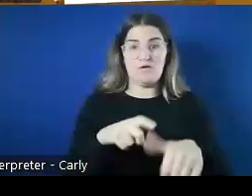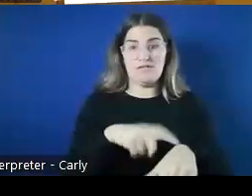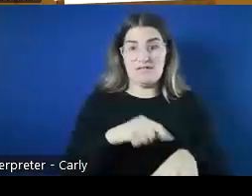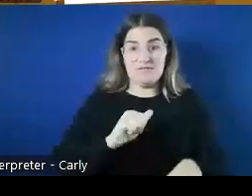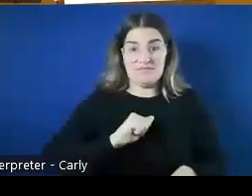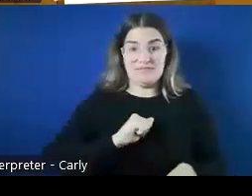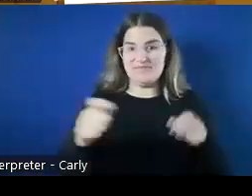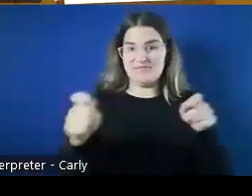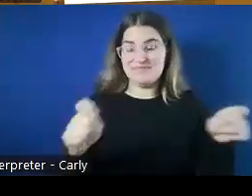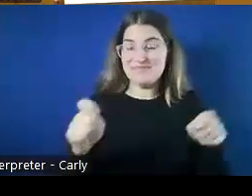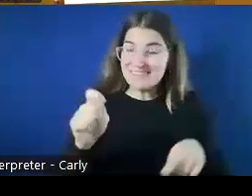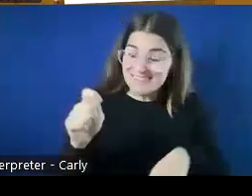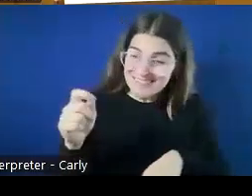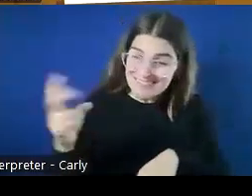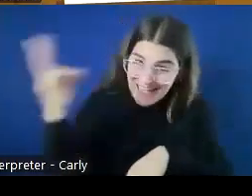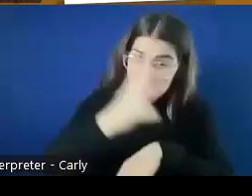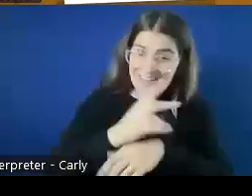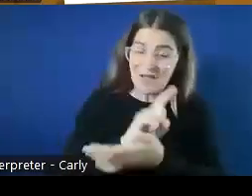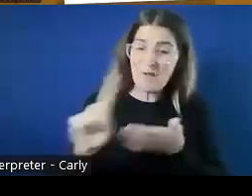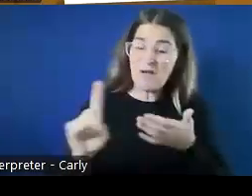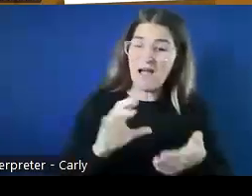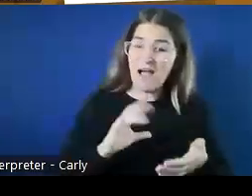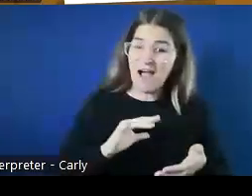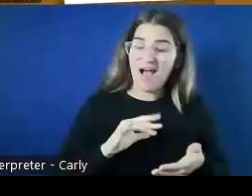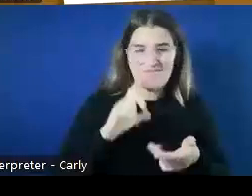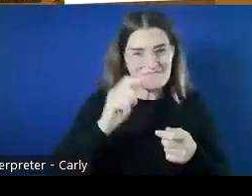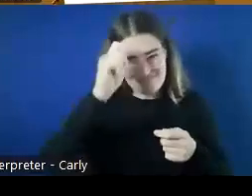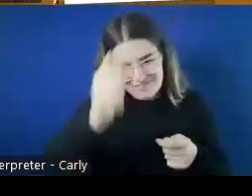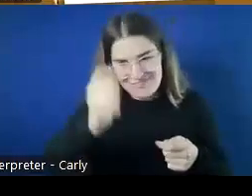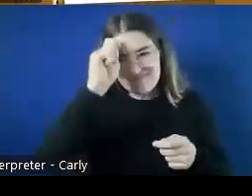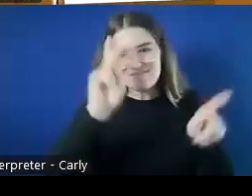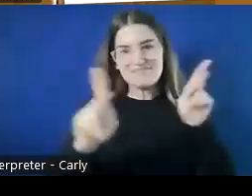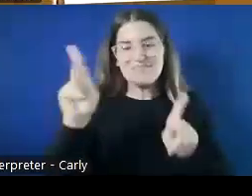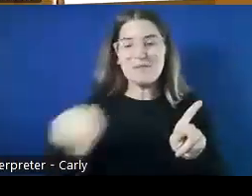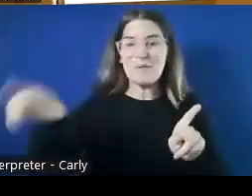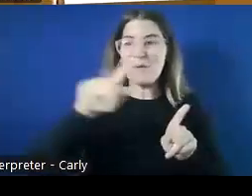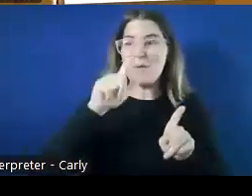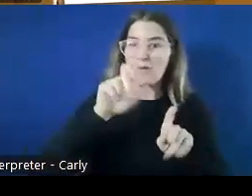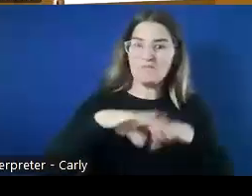a 7-Day a week service so my hats off to all the people that have been doing that for a long time